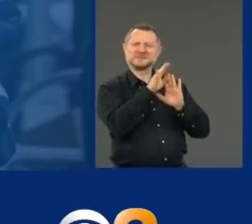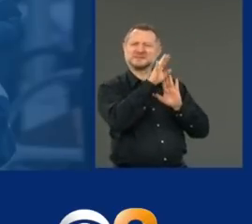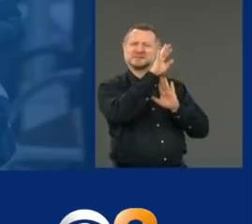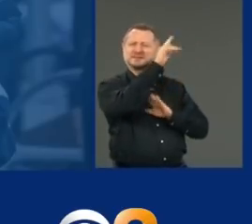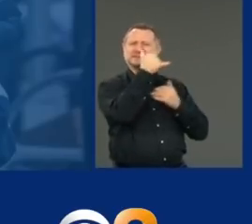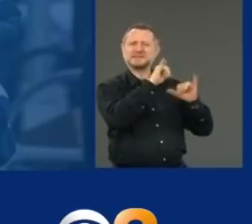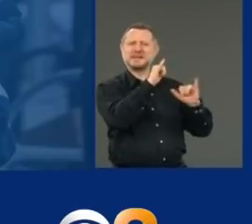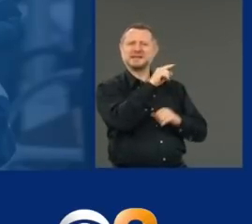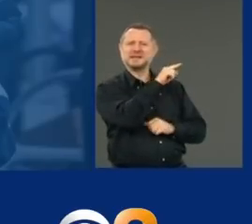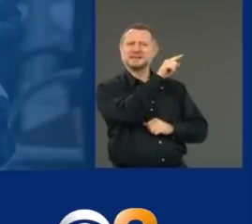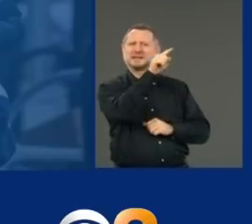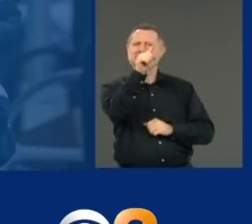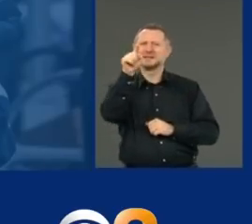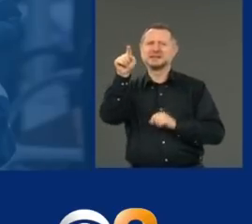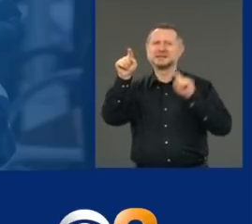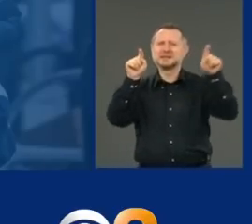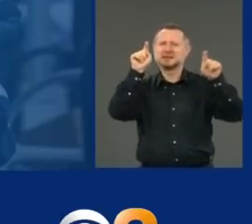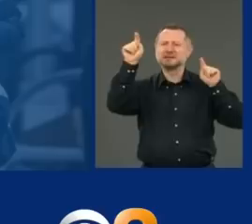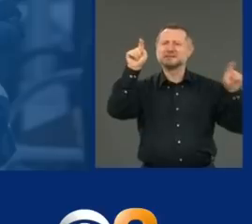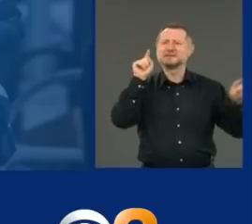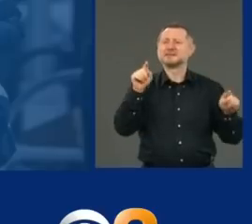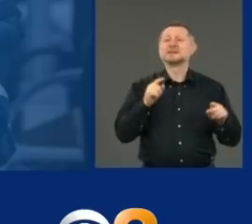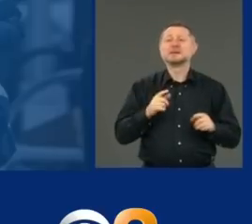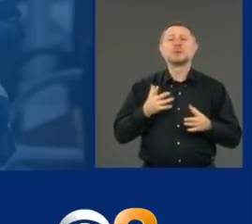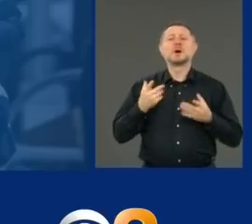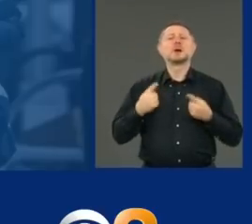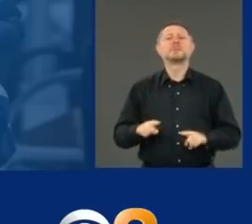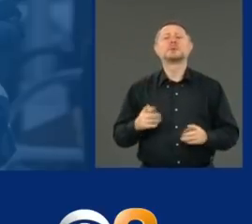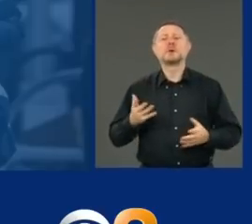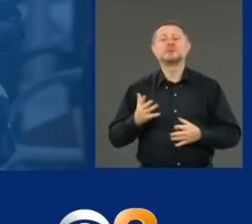FOLLOW THE NUMBERS AND WE HAVE DONE JUST THAT AND YOU CAN SEE OUR CURVE IS COMING DOWN WHERE